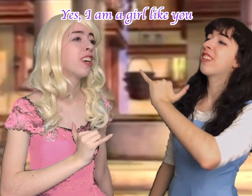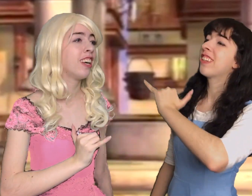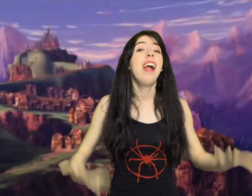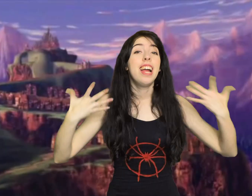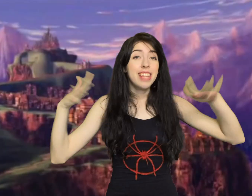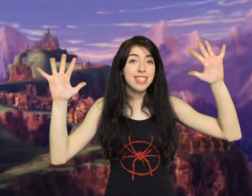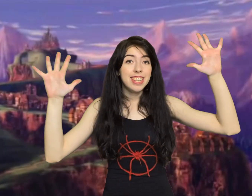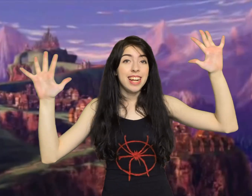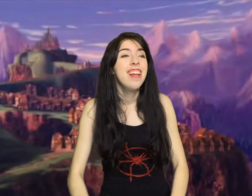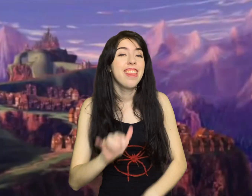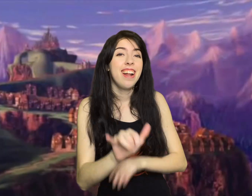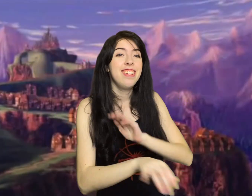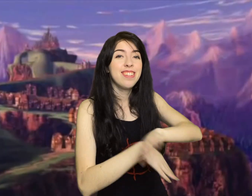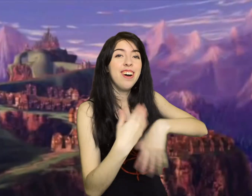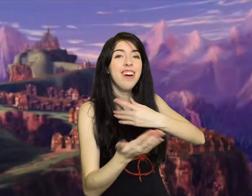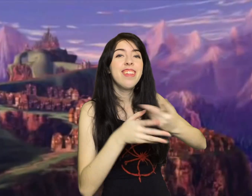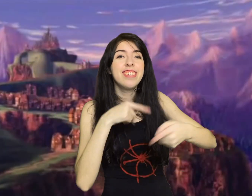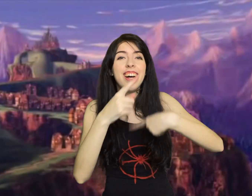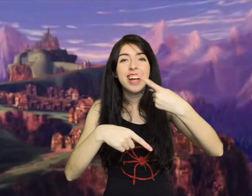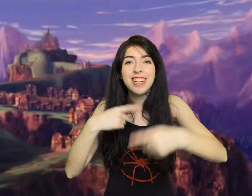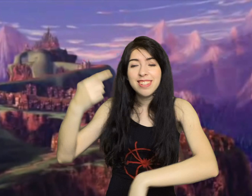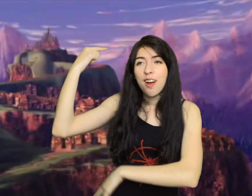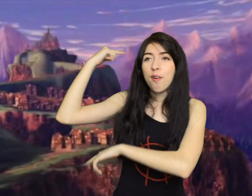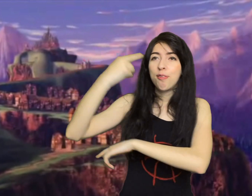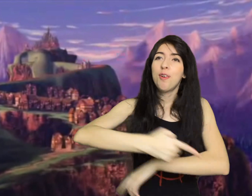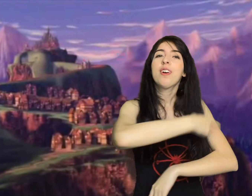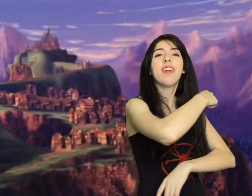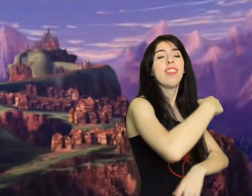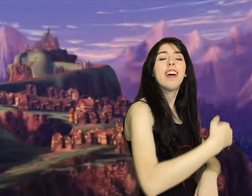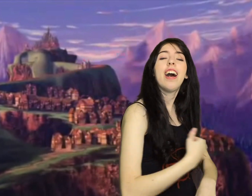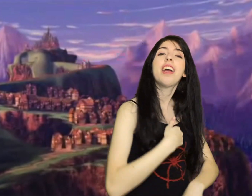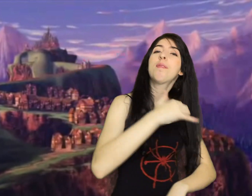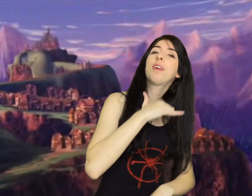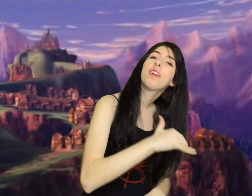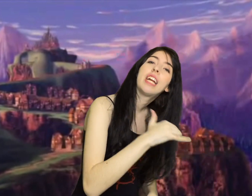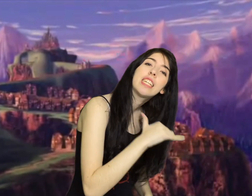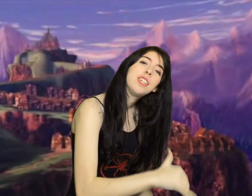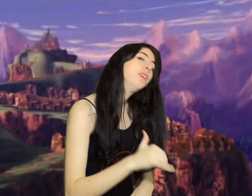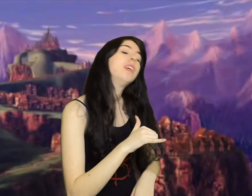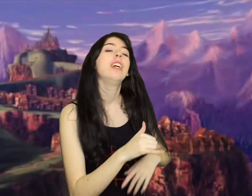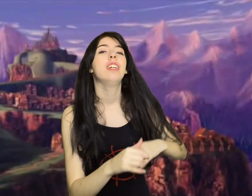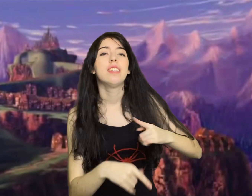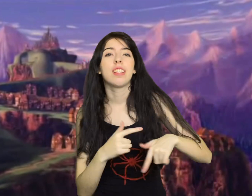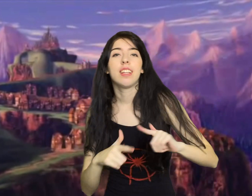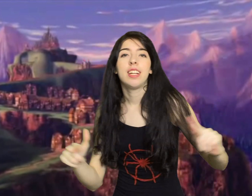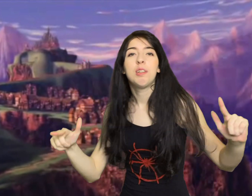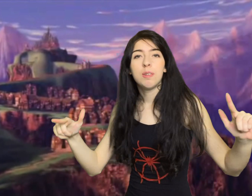and that's it! that is all the signs for the 'i am girl like you' sign language